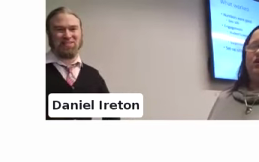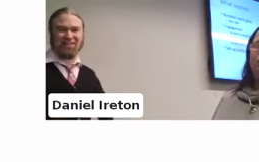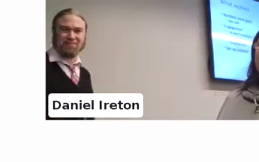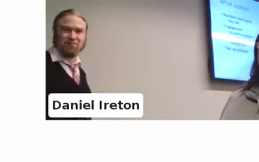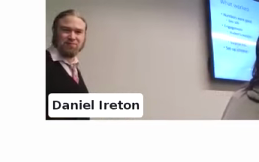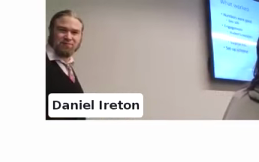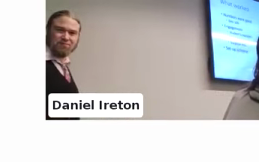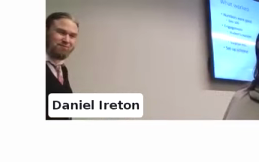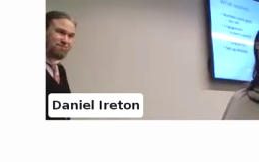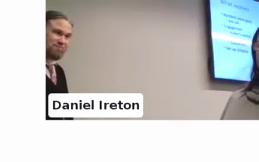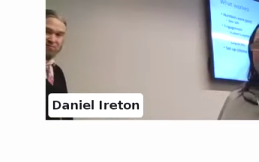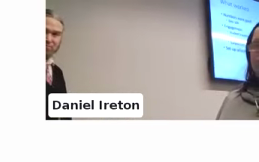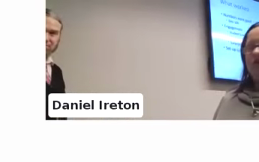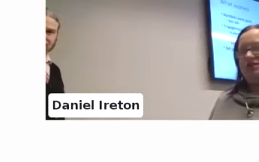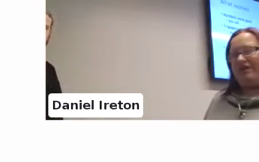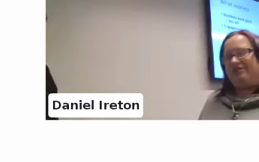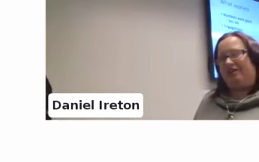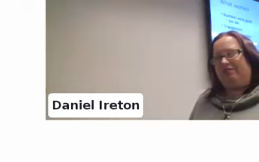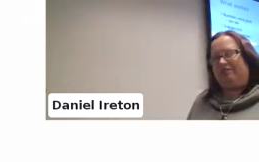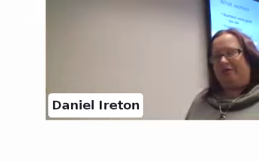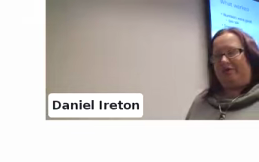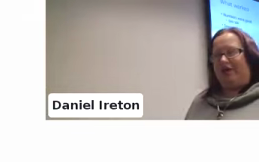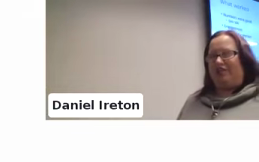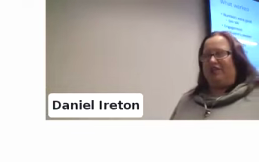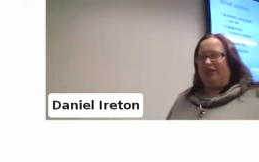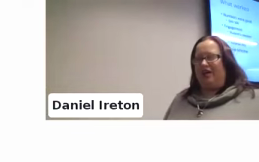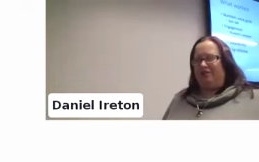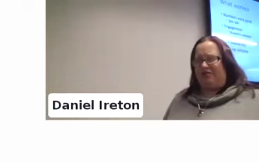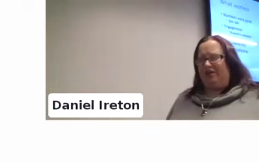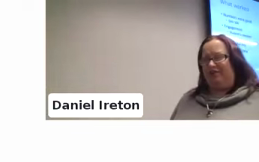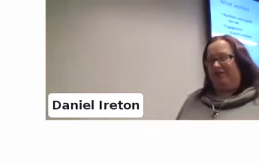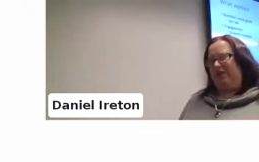I mean they are 18, 19. But they were getting there.